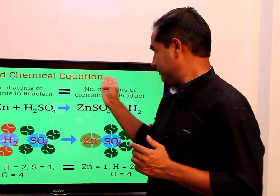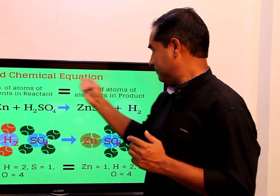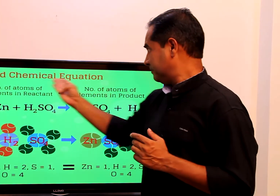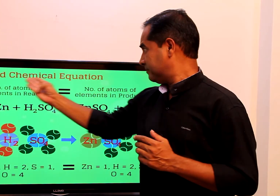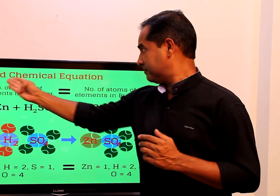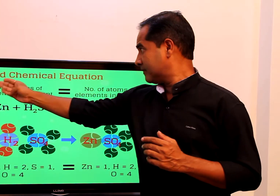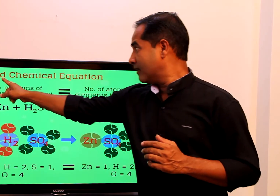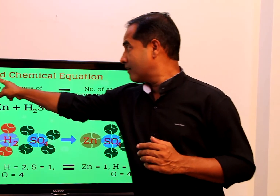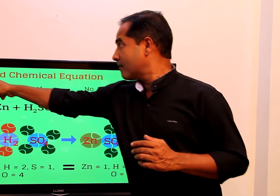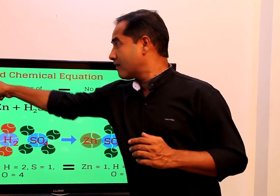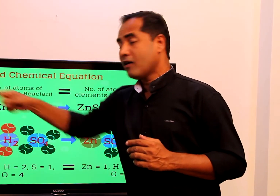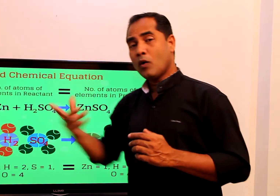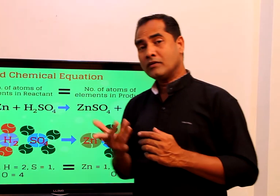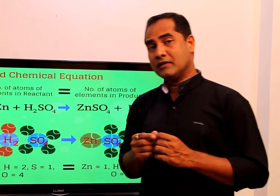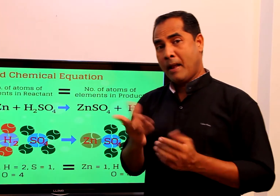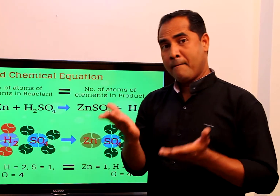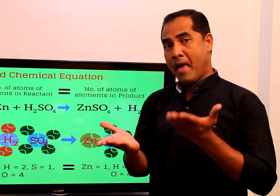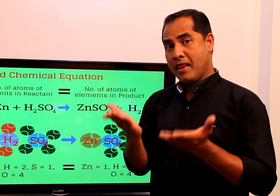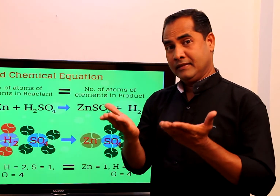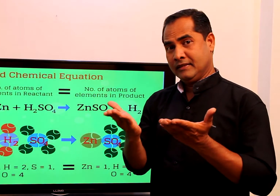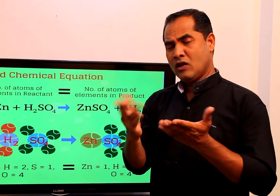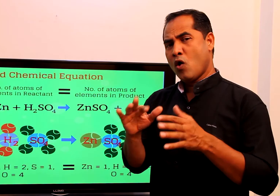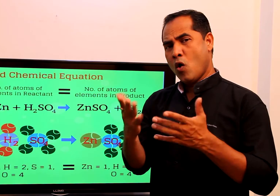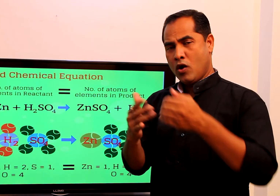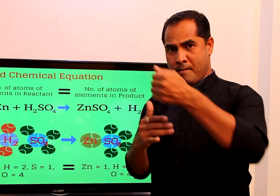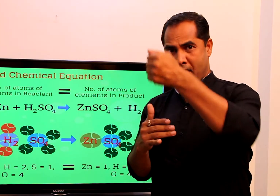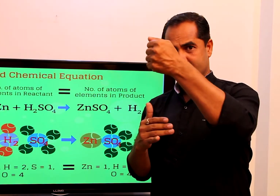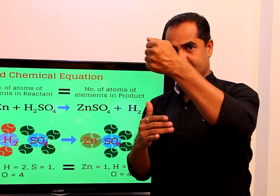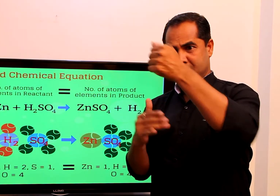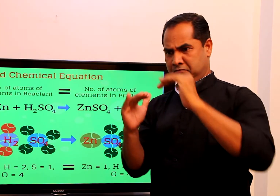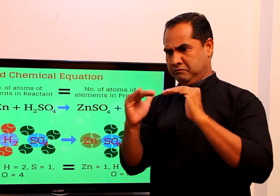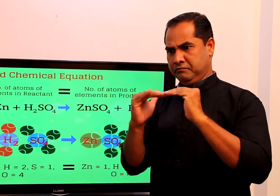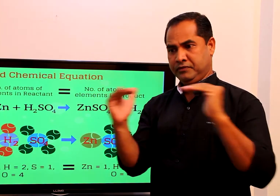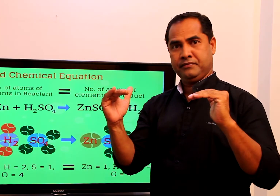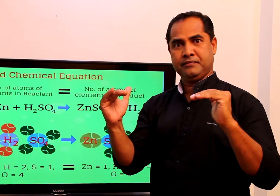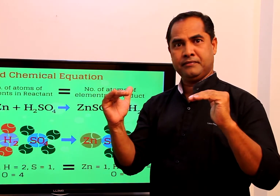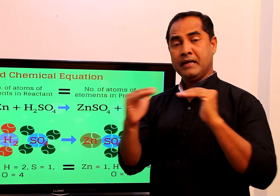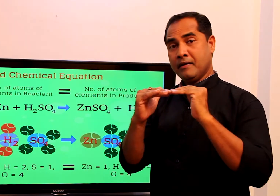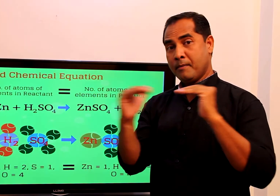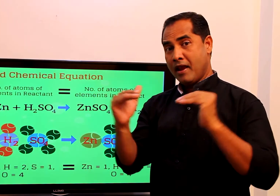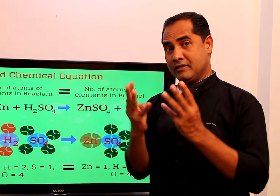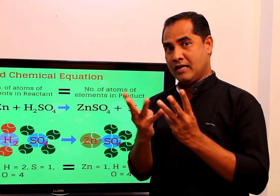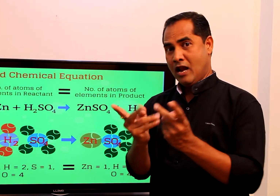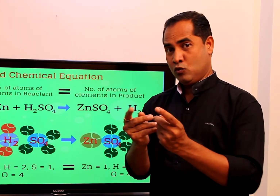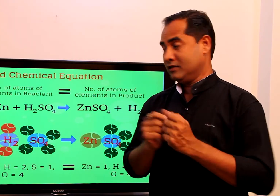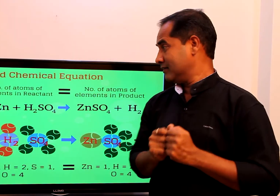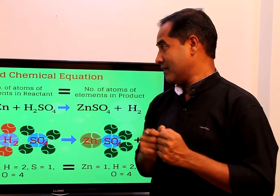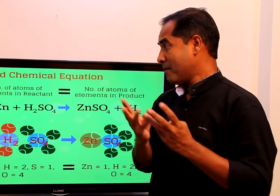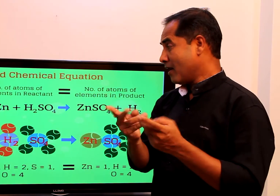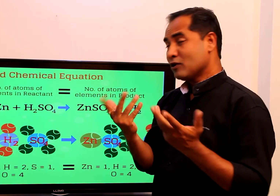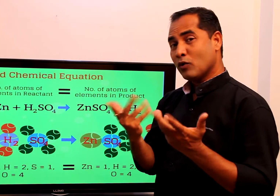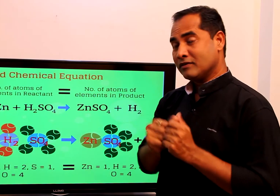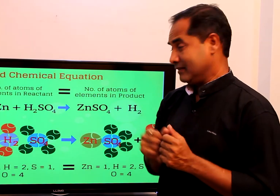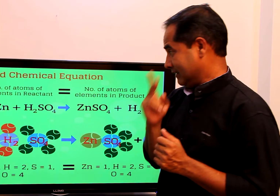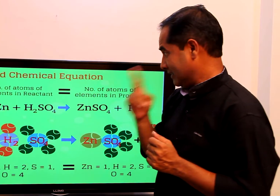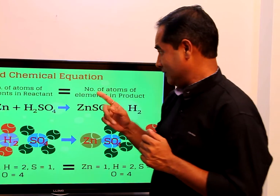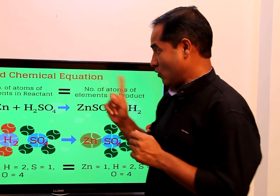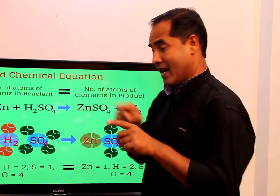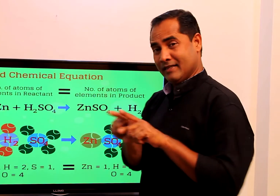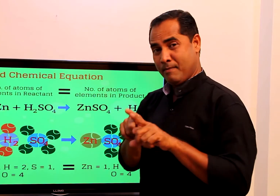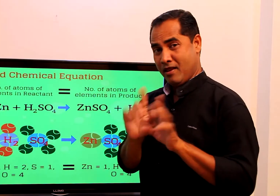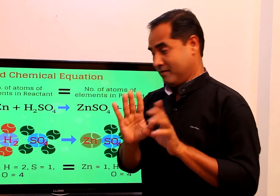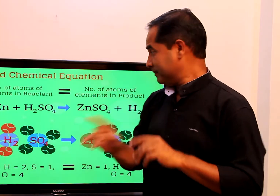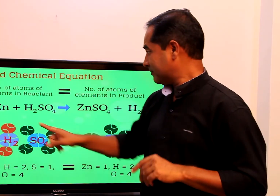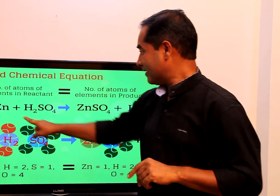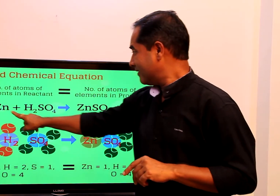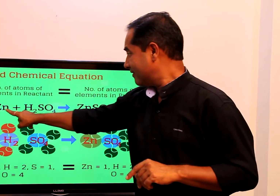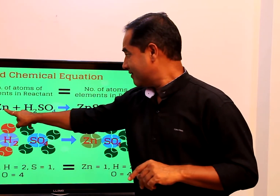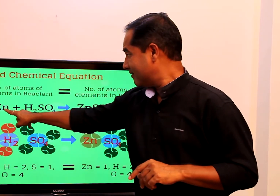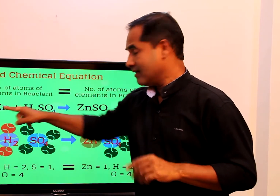balanced, that means the reactants and the products have to be equal. I'll give